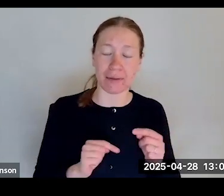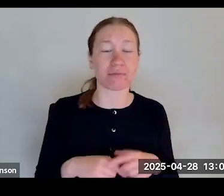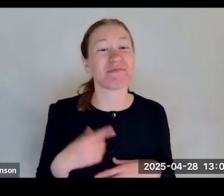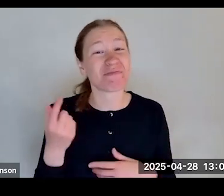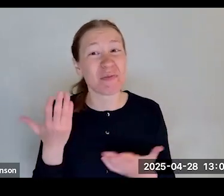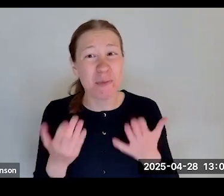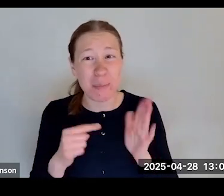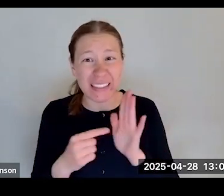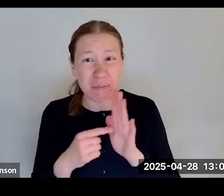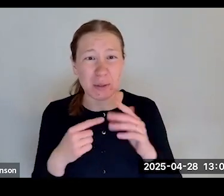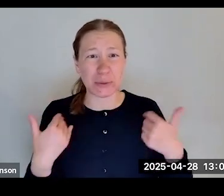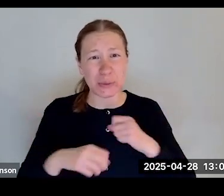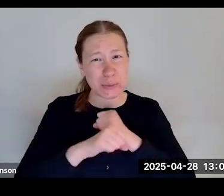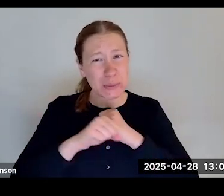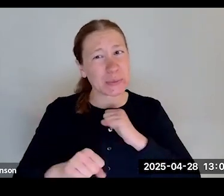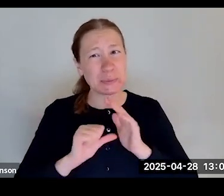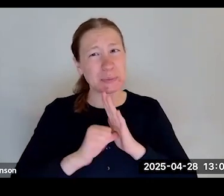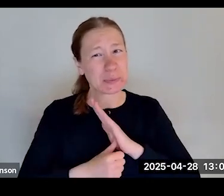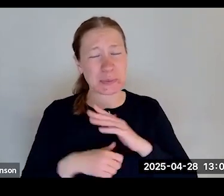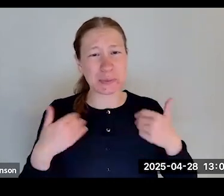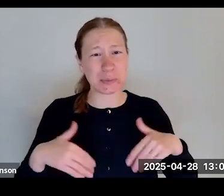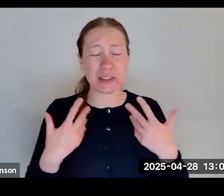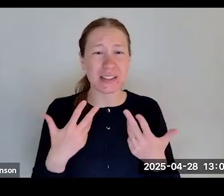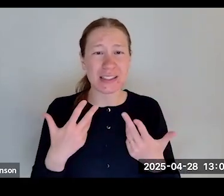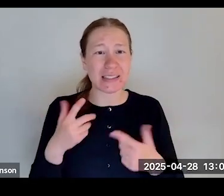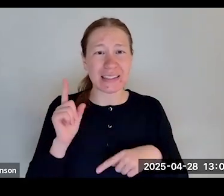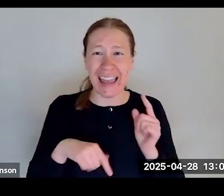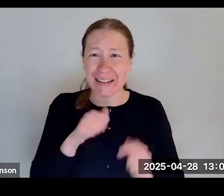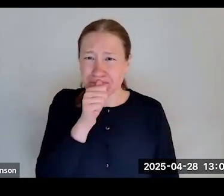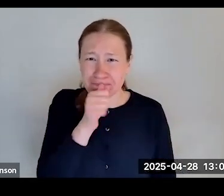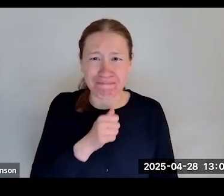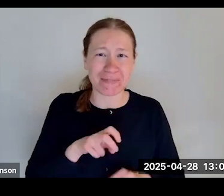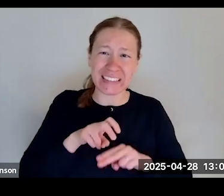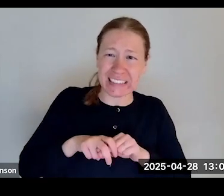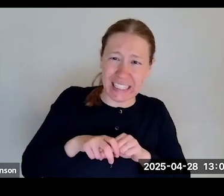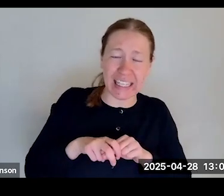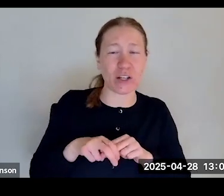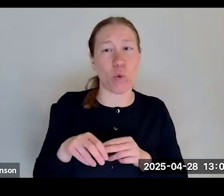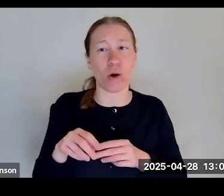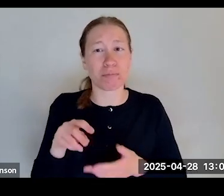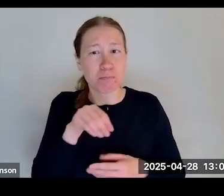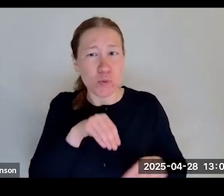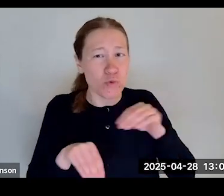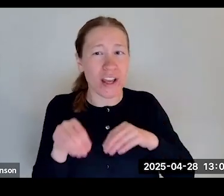where they're having difficulty really being able to tolerate sitting or moving throughout that meeting, and maybe they need